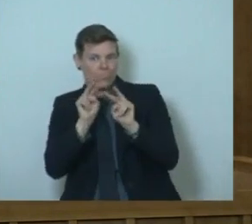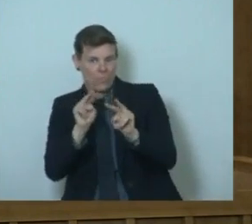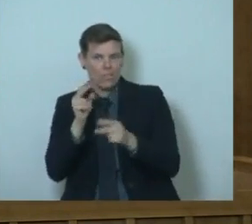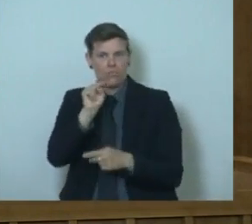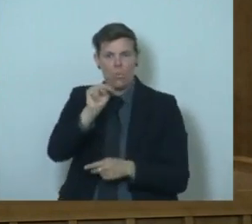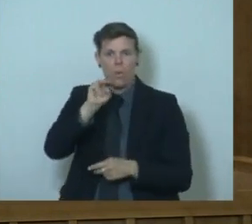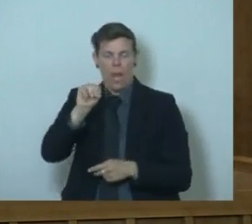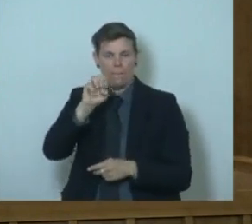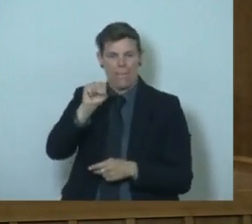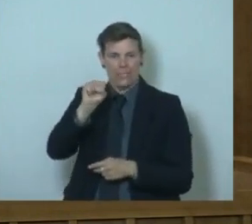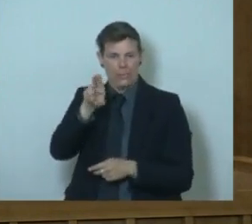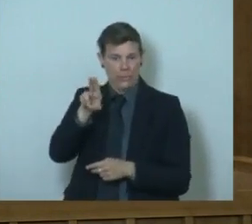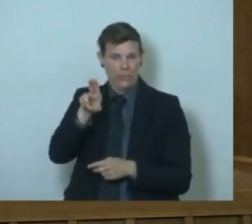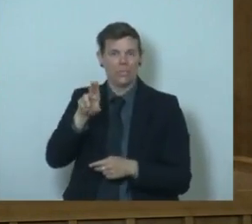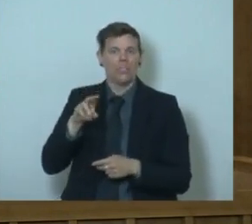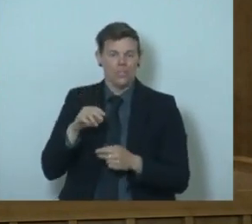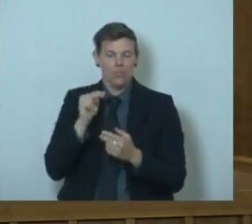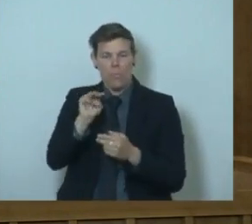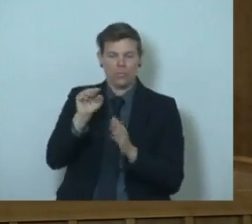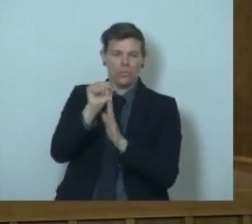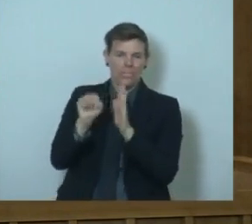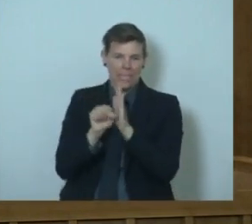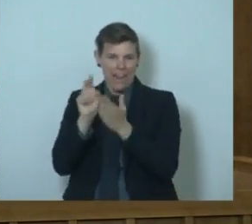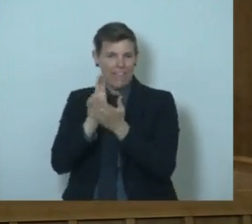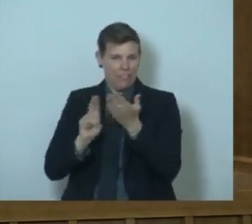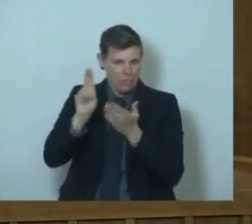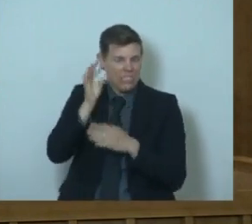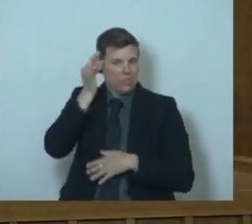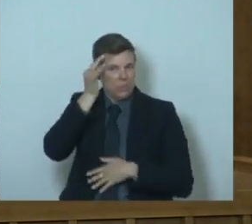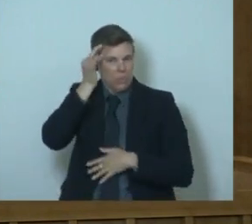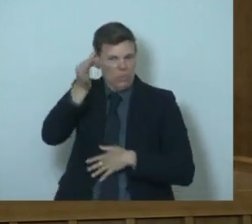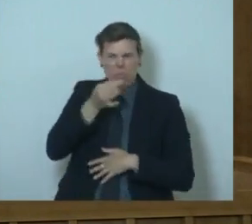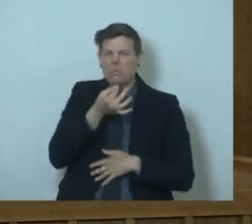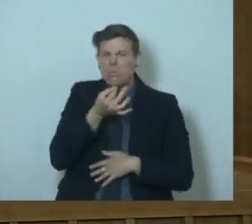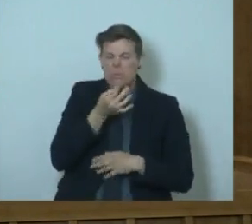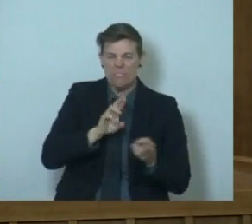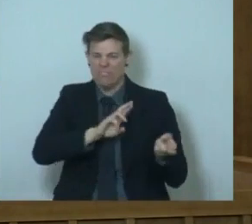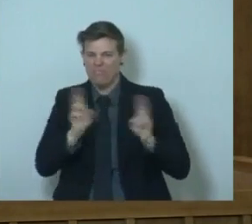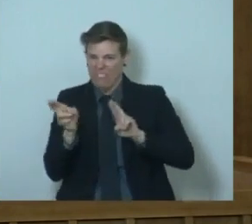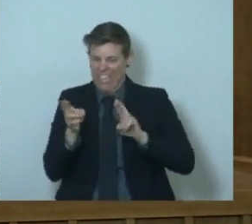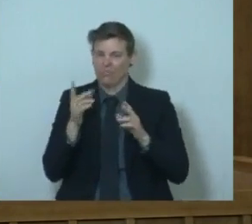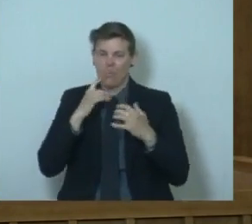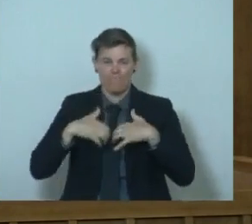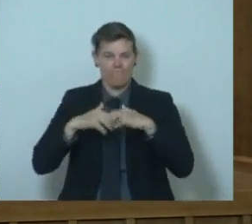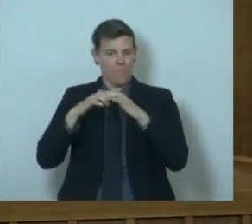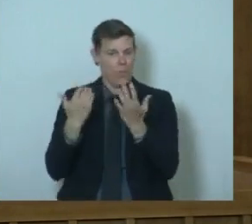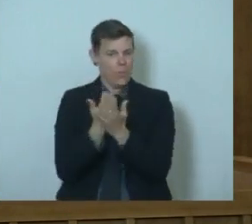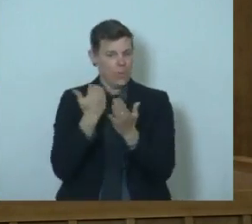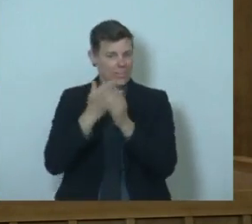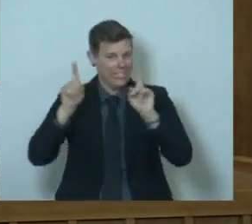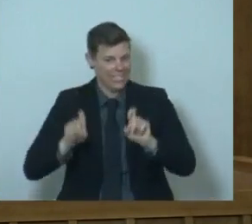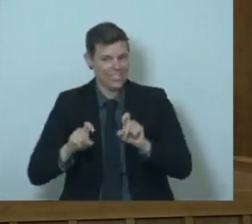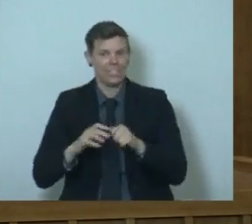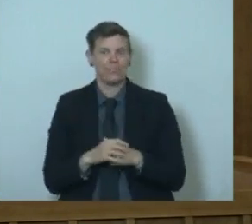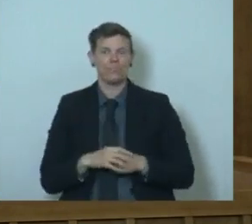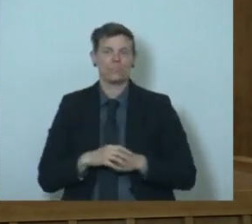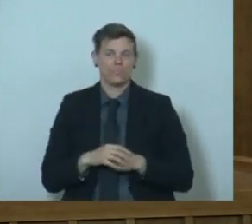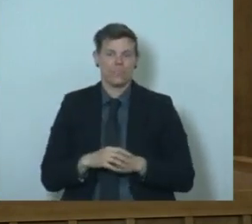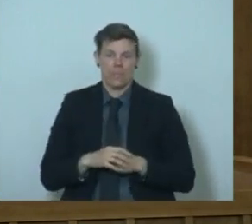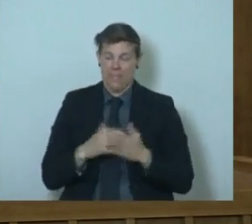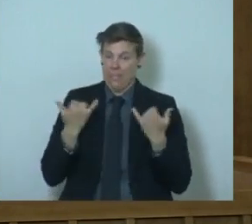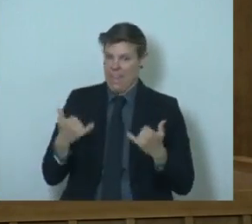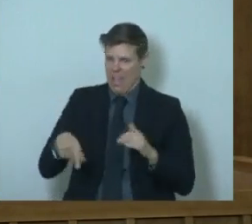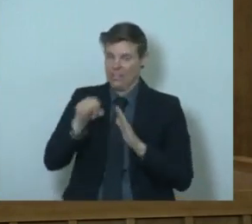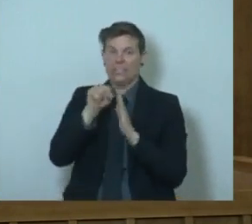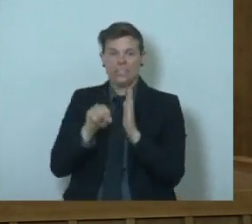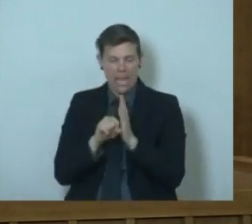WE’RE LOOKING FORWARD TO WELCOMING NEW MEXICO STATE UNIVERSITY, WHO IS GETTING CLOSER AND STANDING UP THERE ON TESTING.